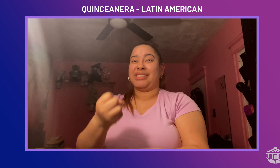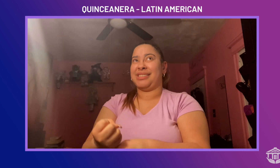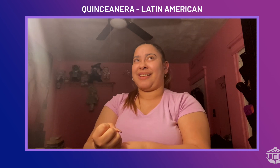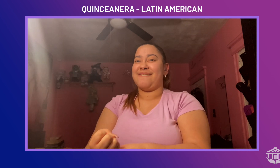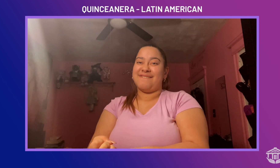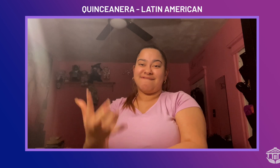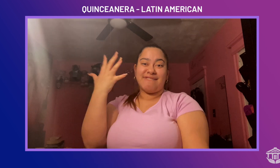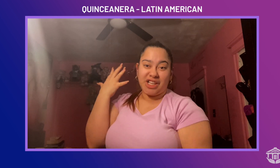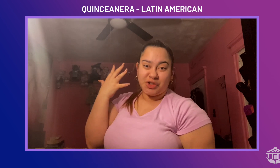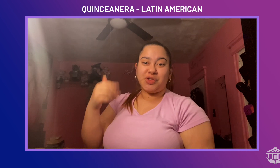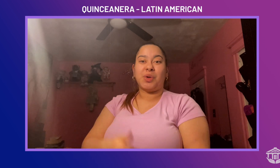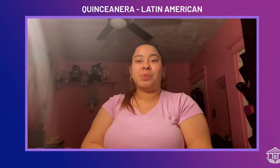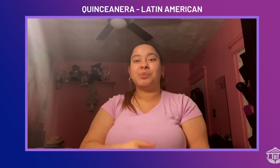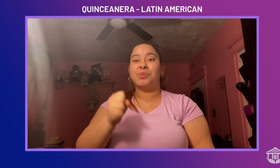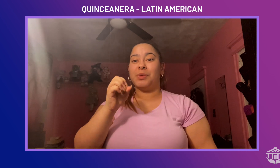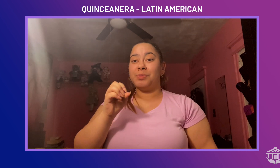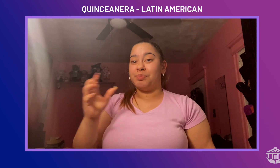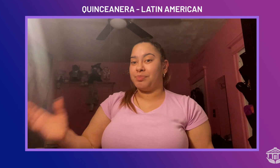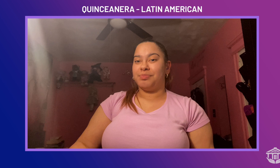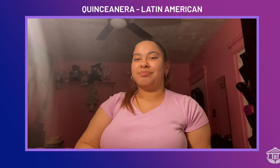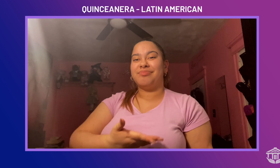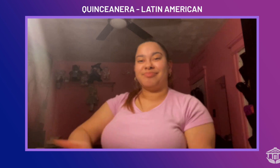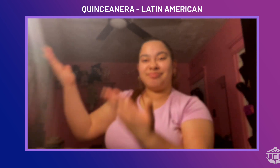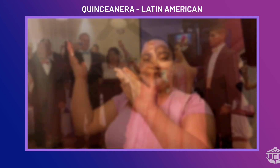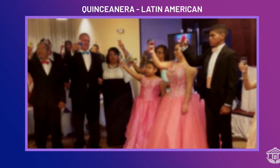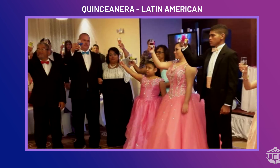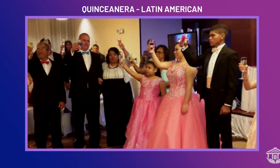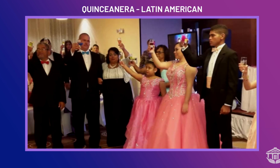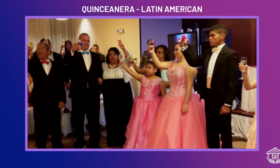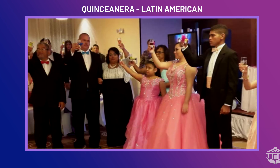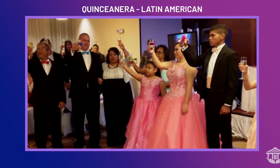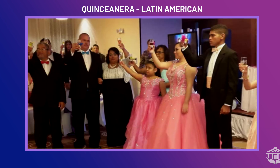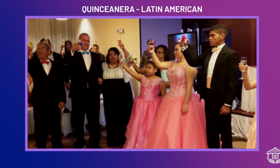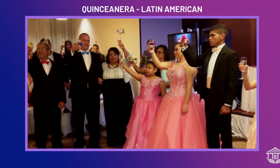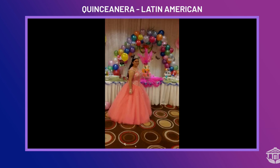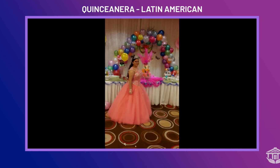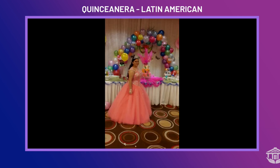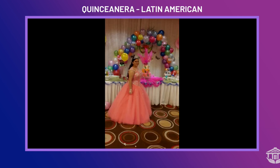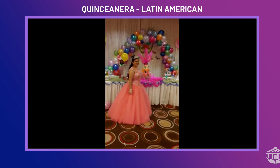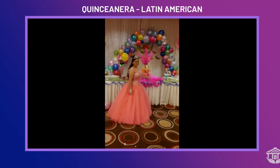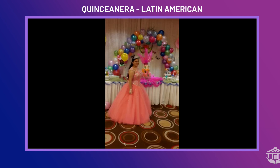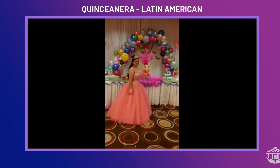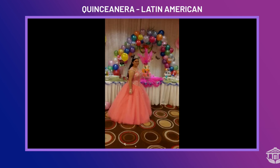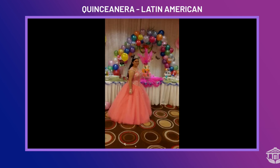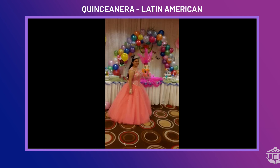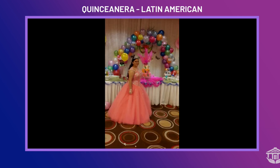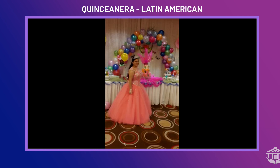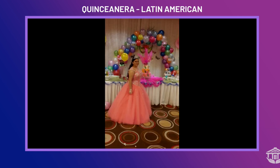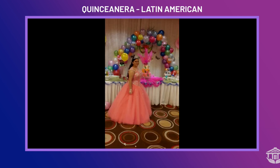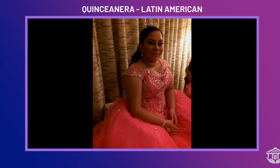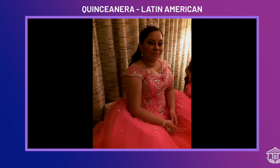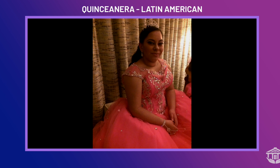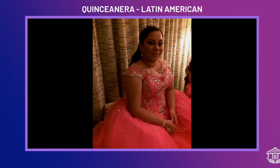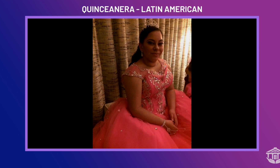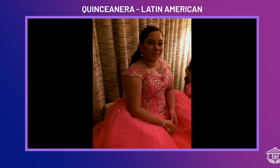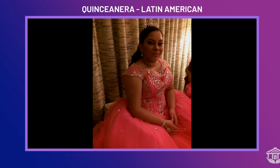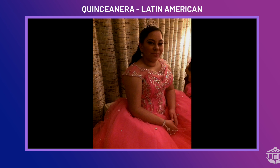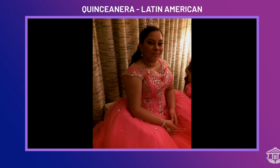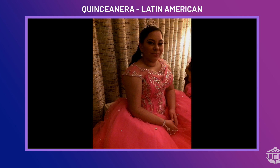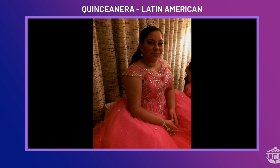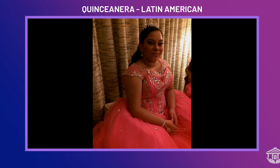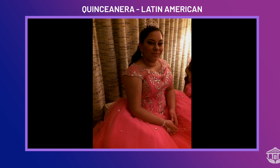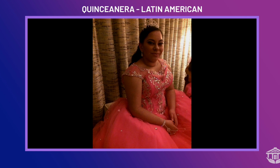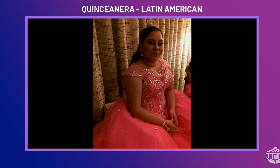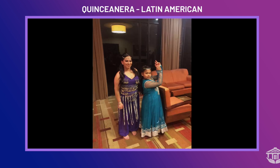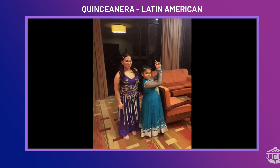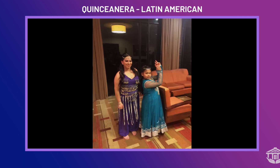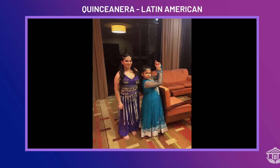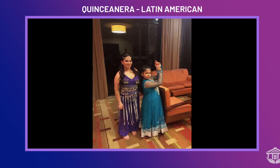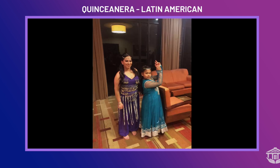when I turned 15. That was almost 5 years ago now. Here they are!”